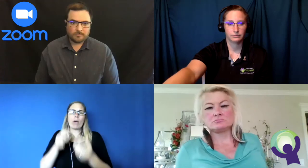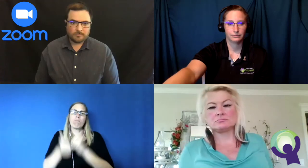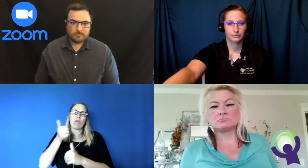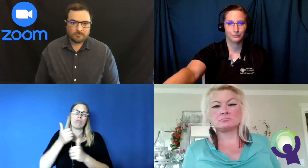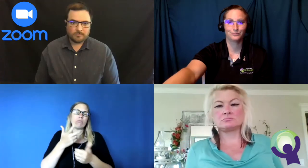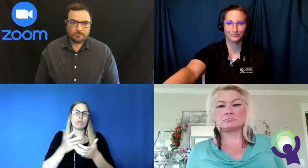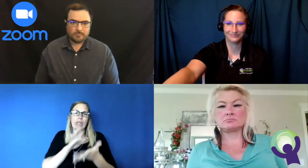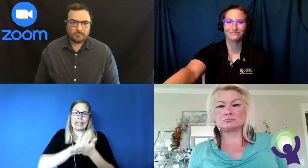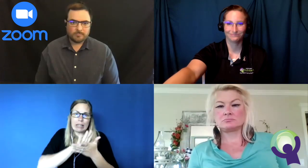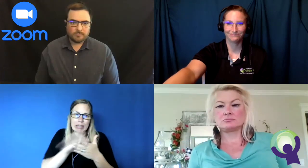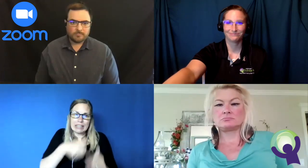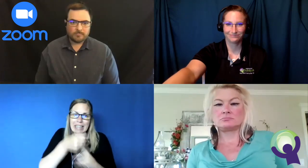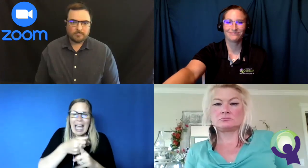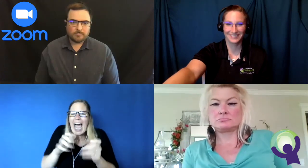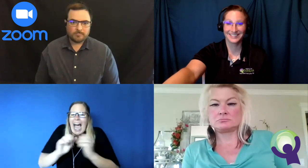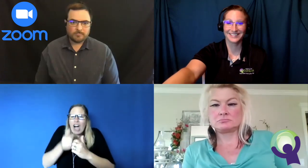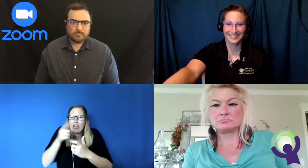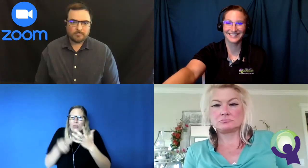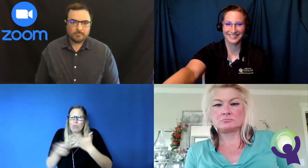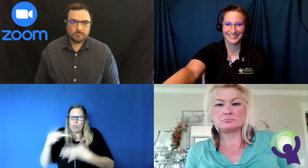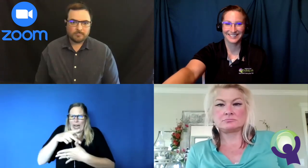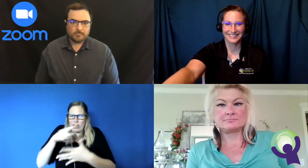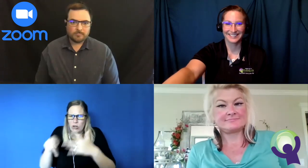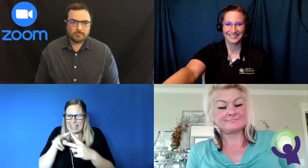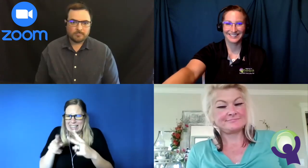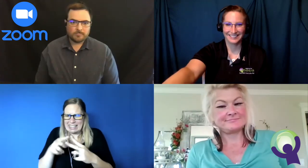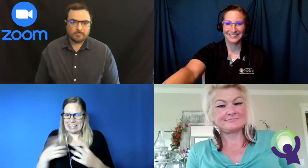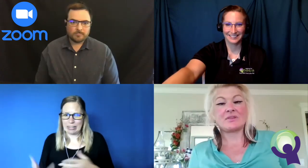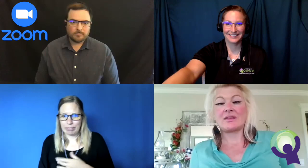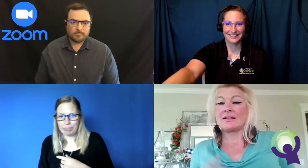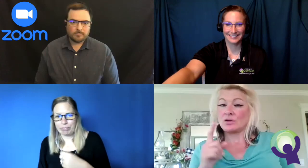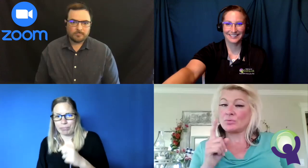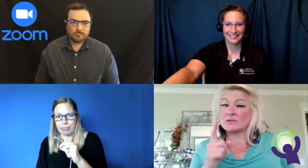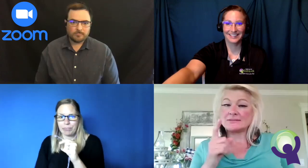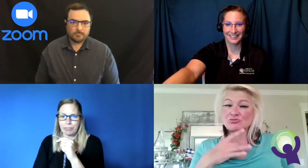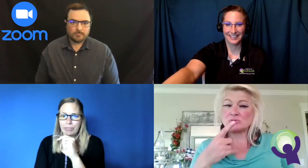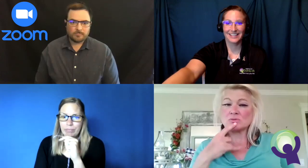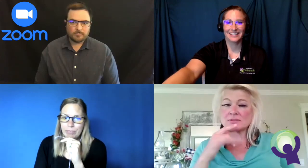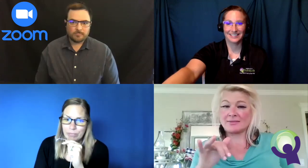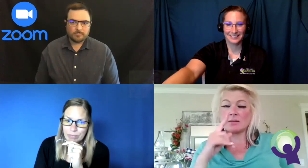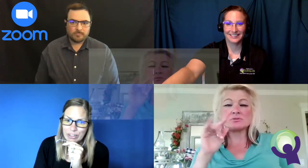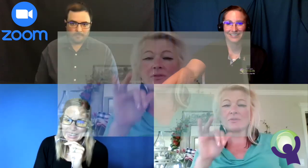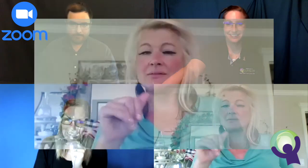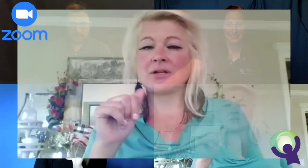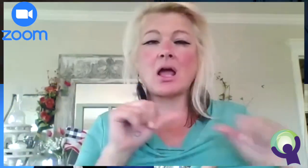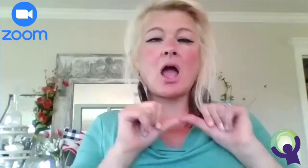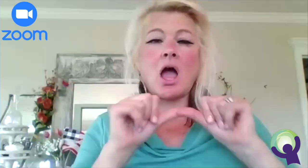How do you prioritize it? Ronda: Well it's interesting that you say